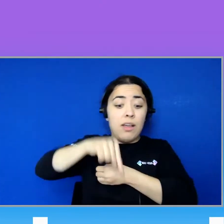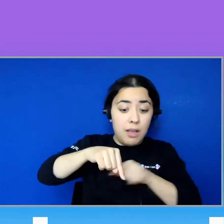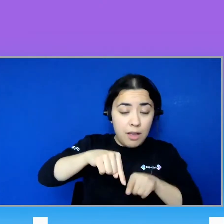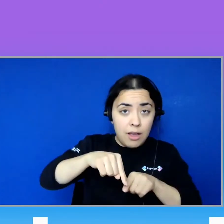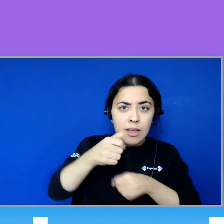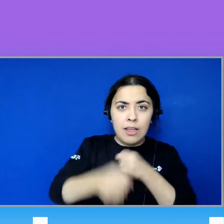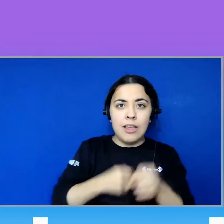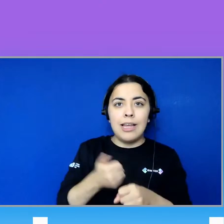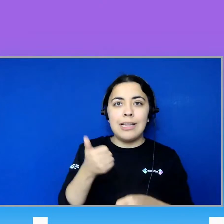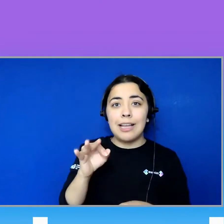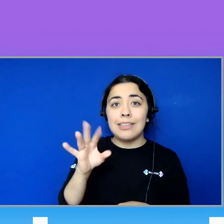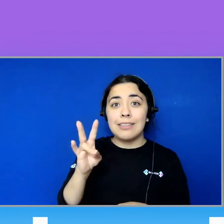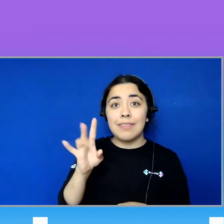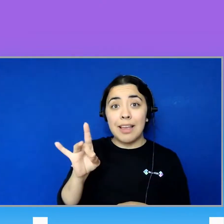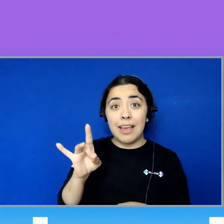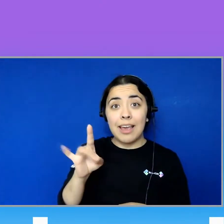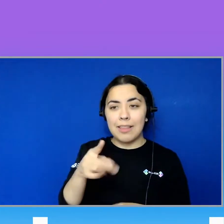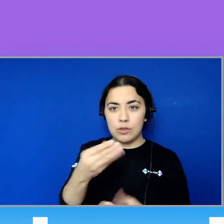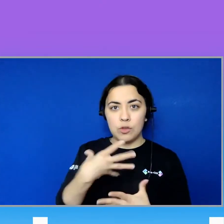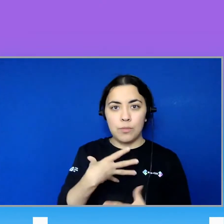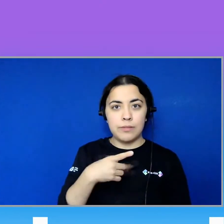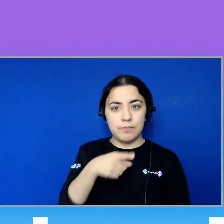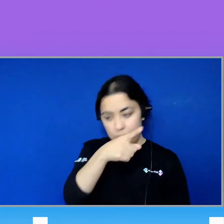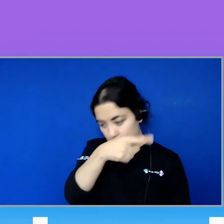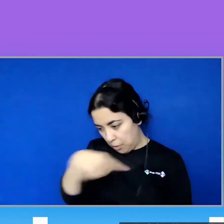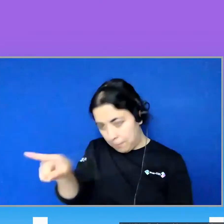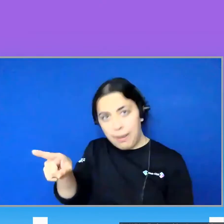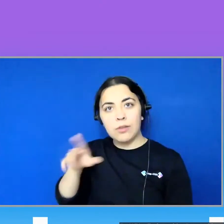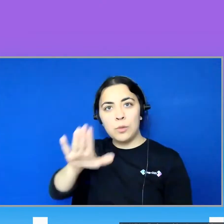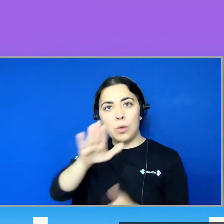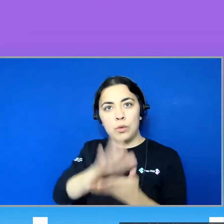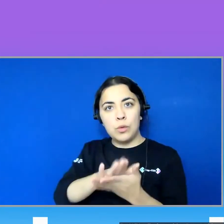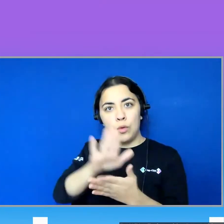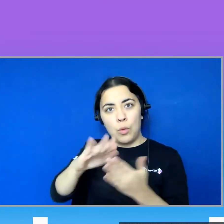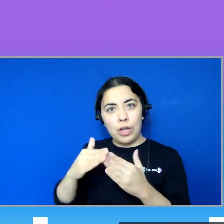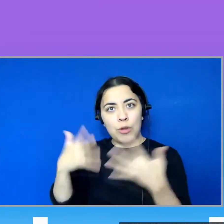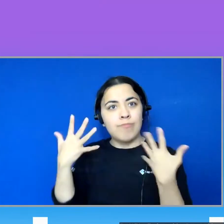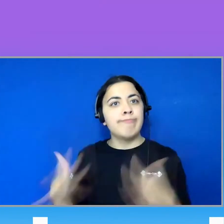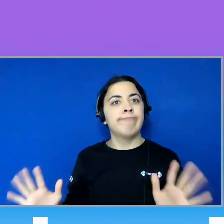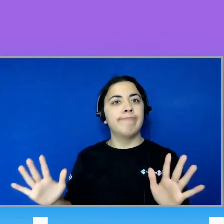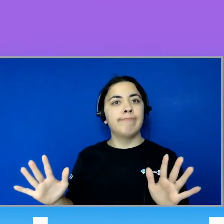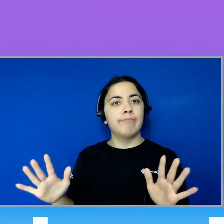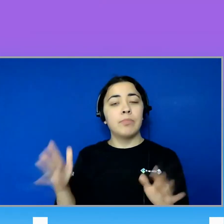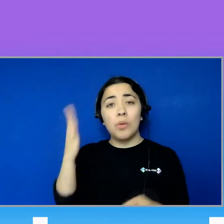a sudden I was told, you're going back to your school, in